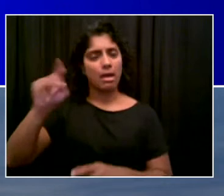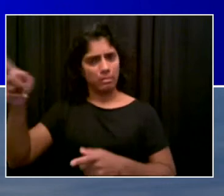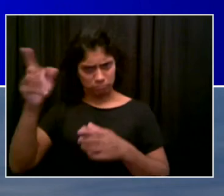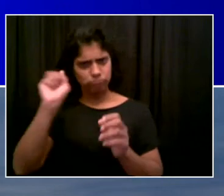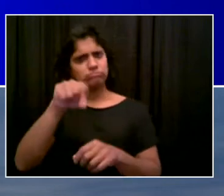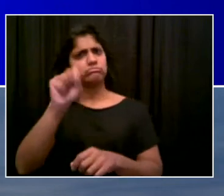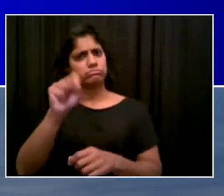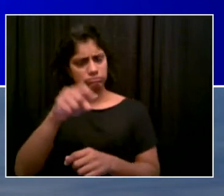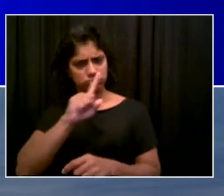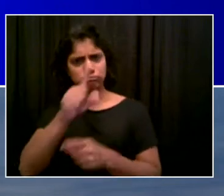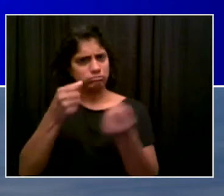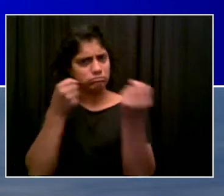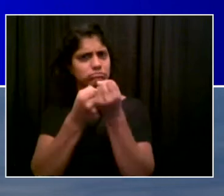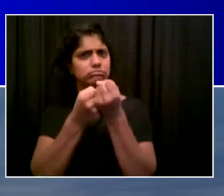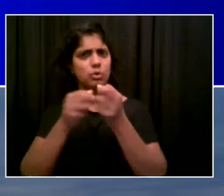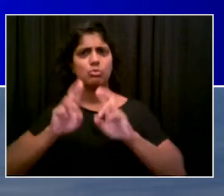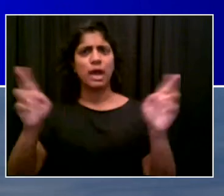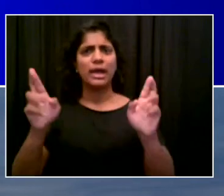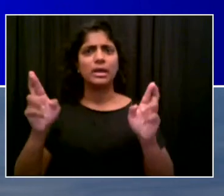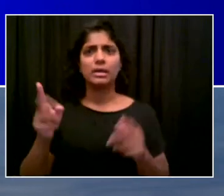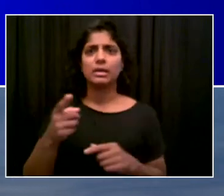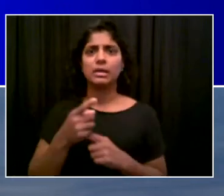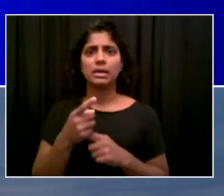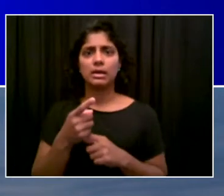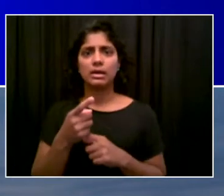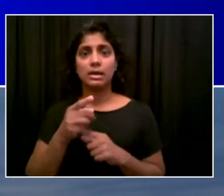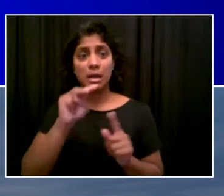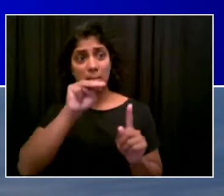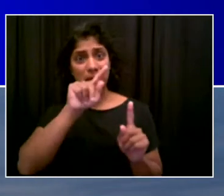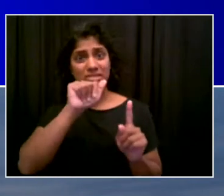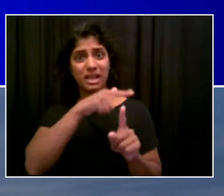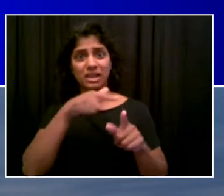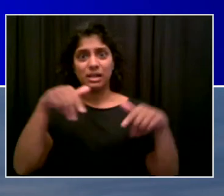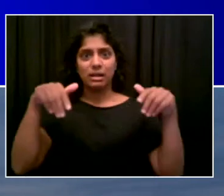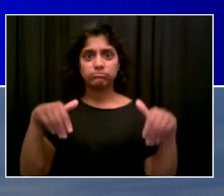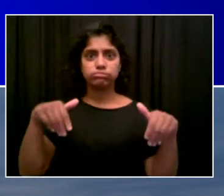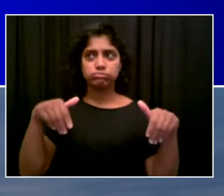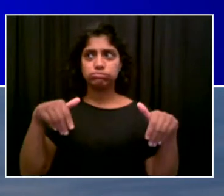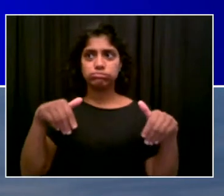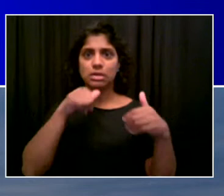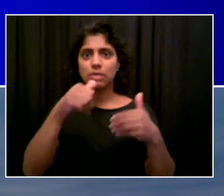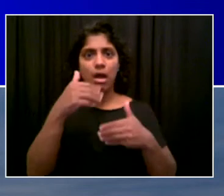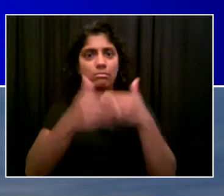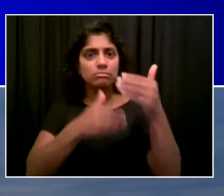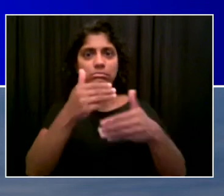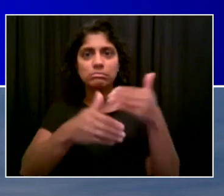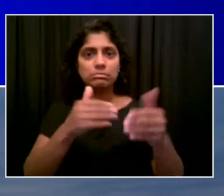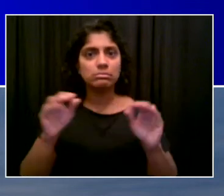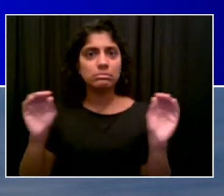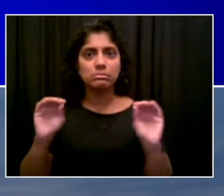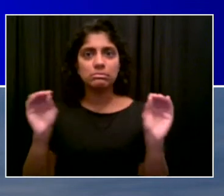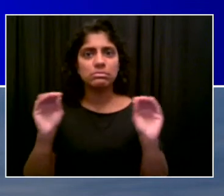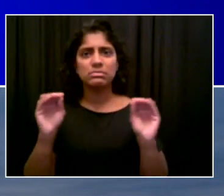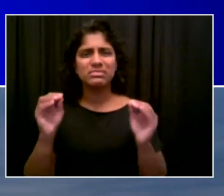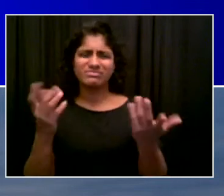YOU CAN GET MOVEMENT. EVERYTHING HAS THAT HAPPENED THIS YEAR SO WE CAN HAVE CONGESTION PRICING NEXT